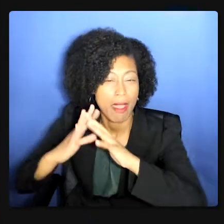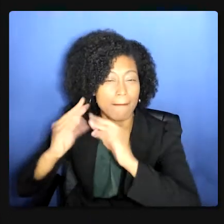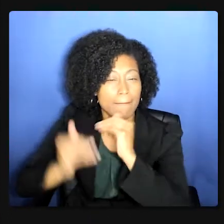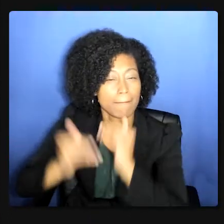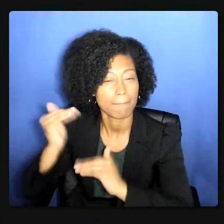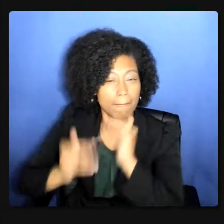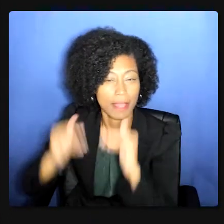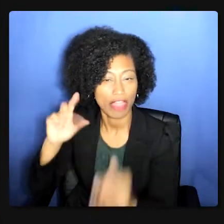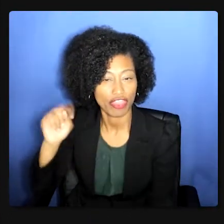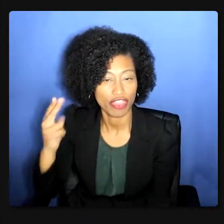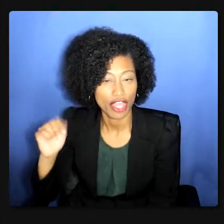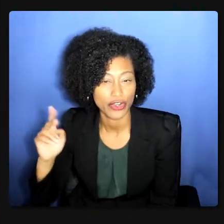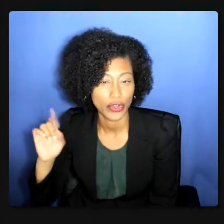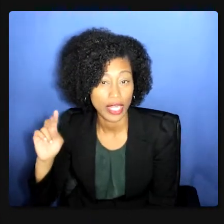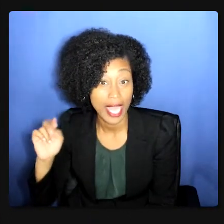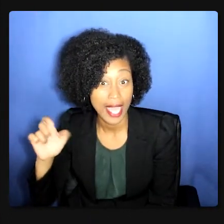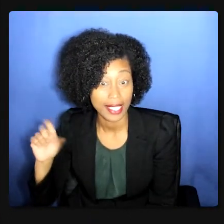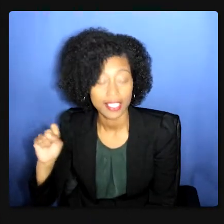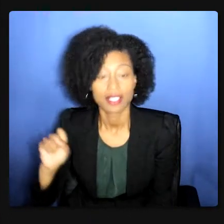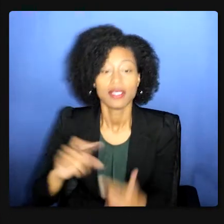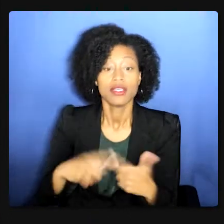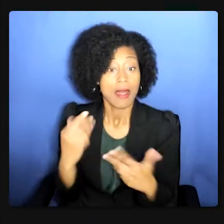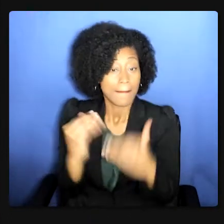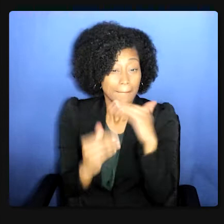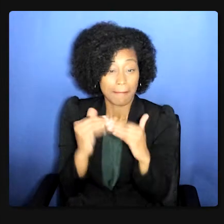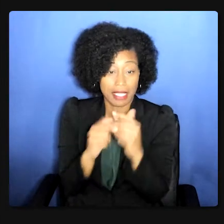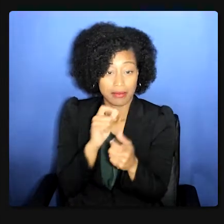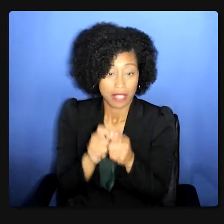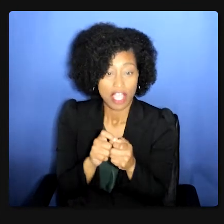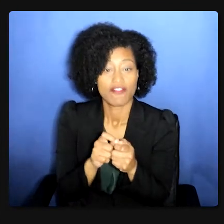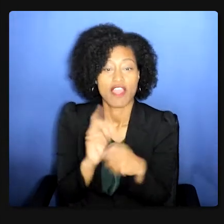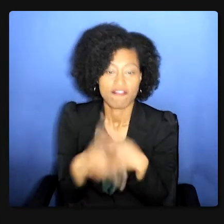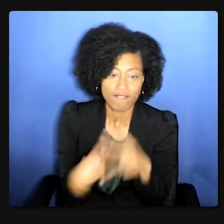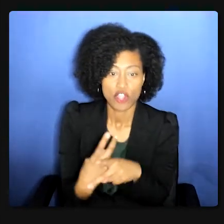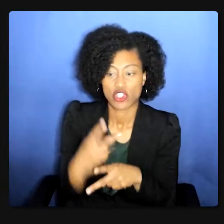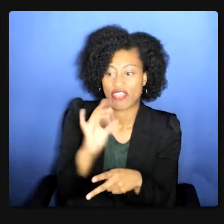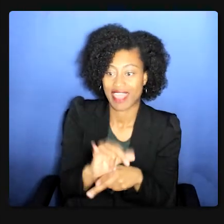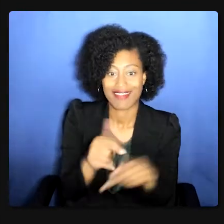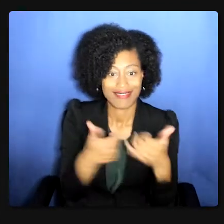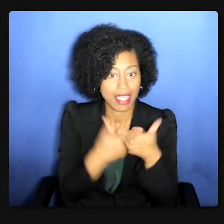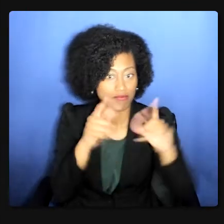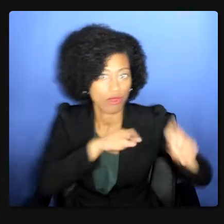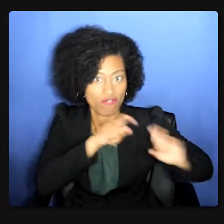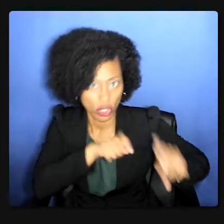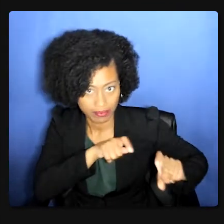So first of all, you have the Game Server Build. A build is actually specific version of a game server, right.